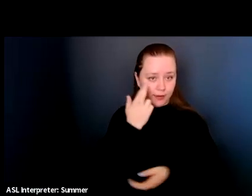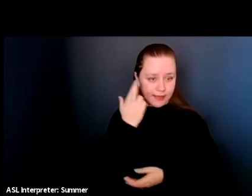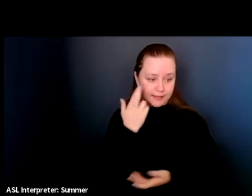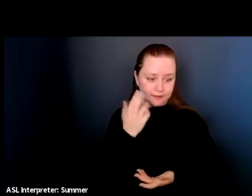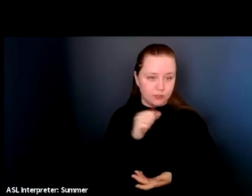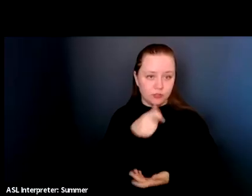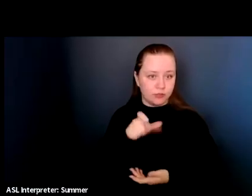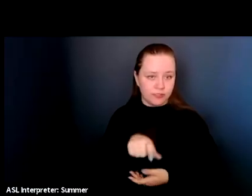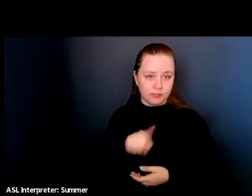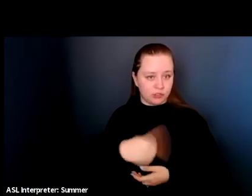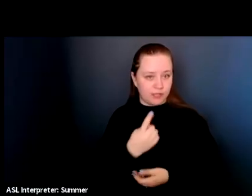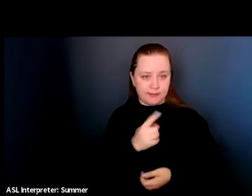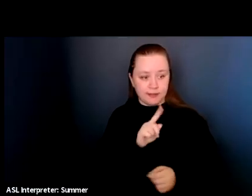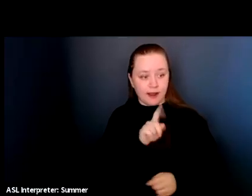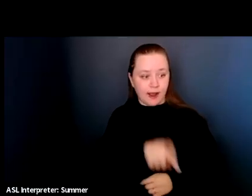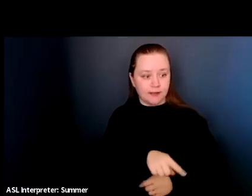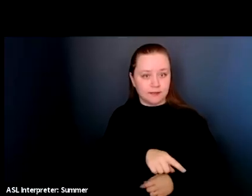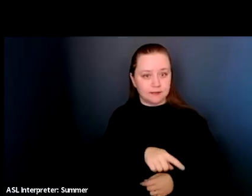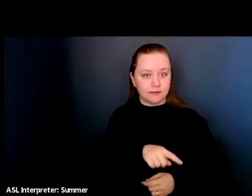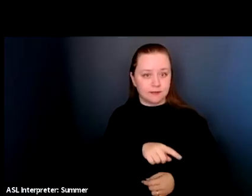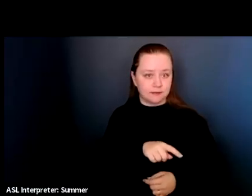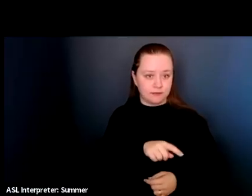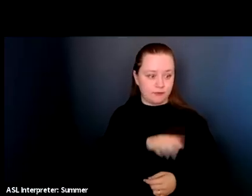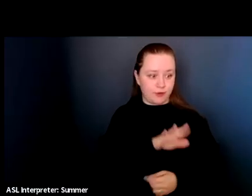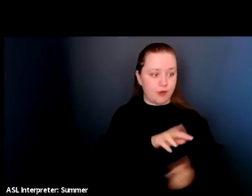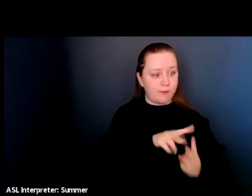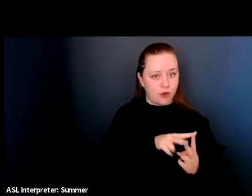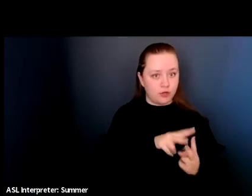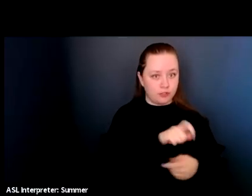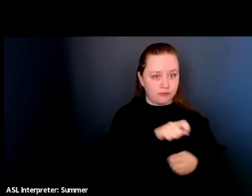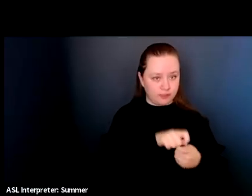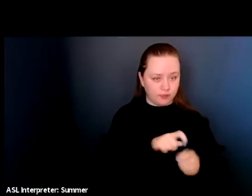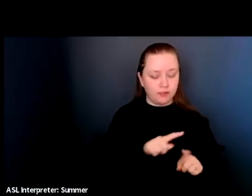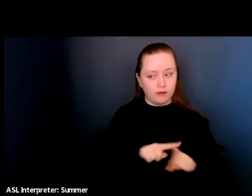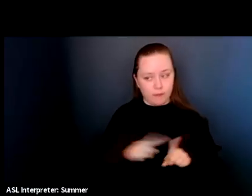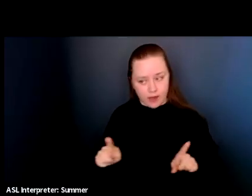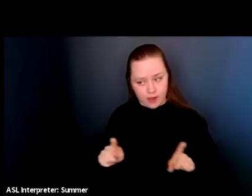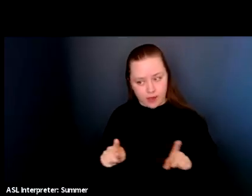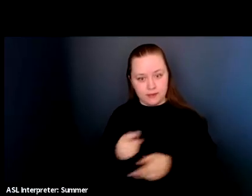ask about the intimate partner, but you also need to ask about the caregiver team fortunately